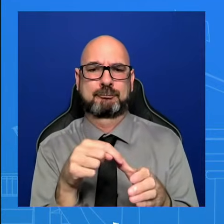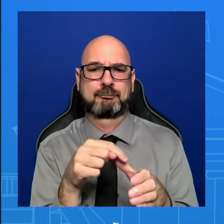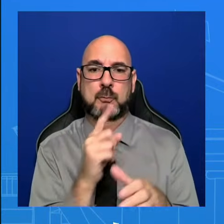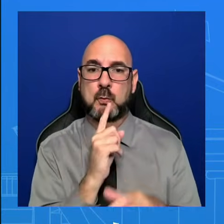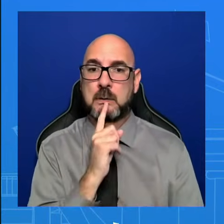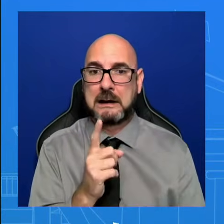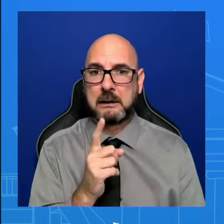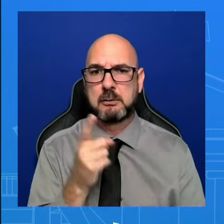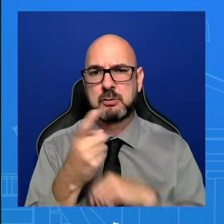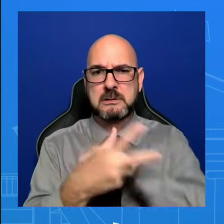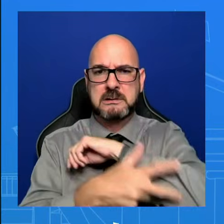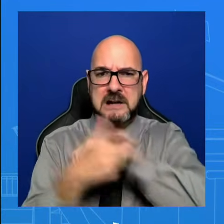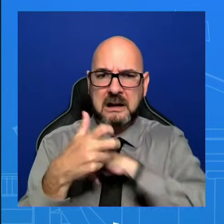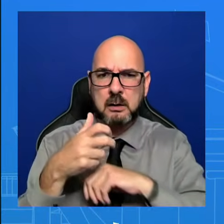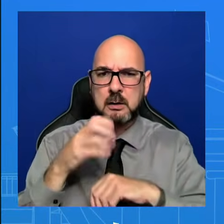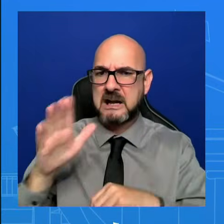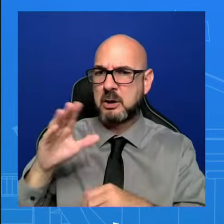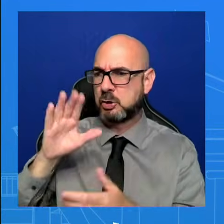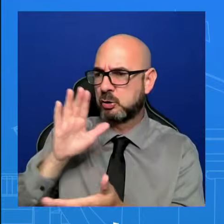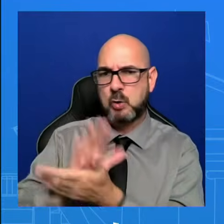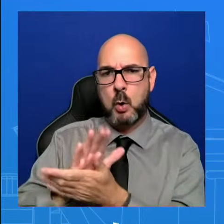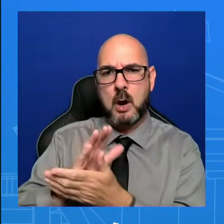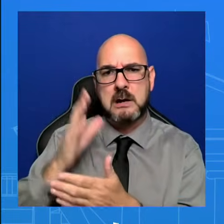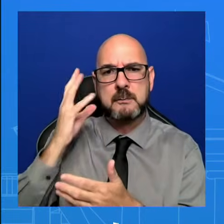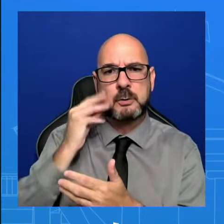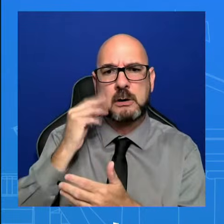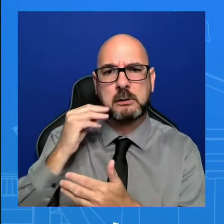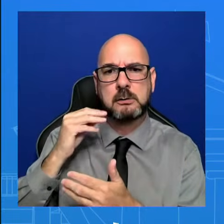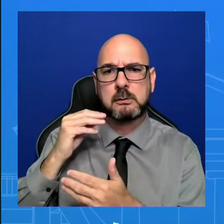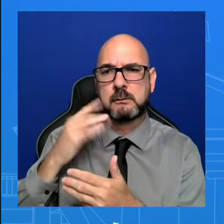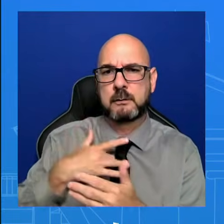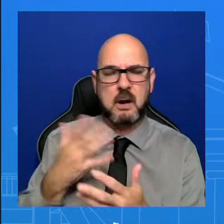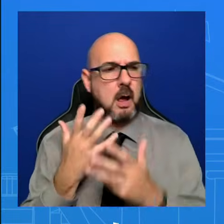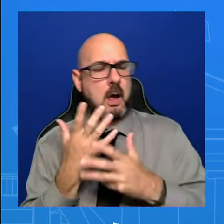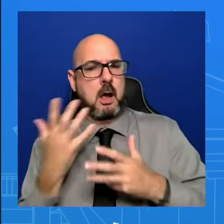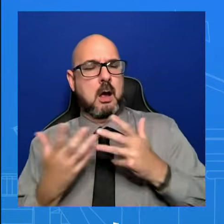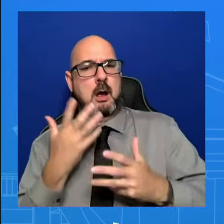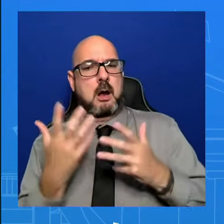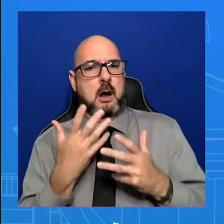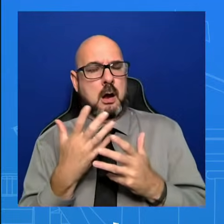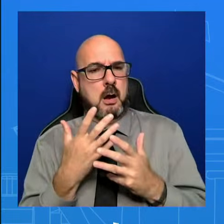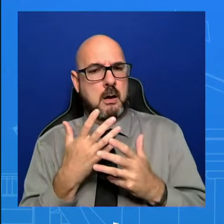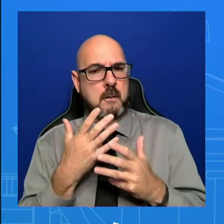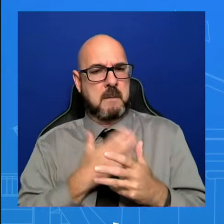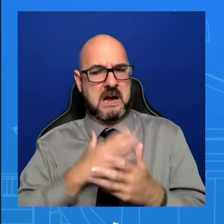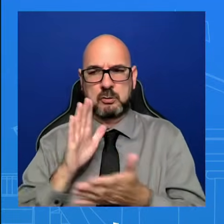might take away, for some, their commencement experience, which is supposed to be a really important day for many of these graduates.